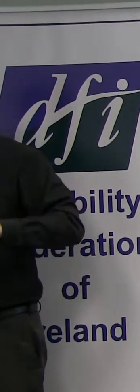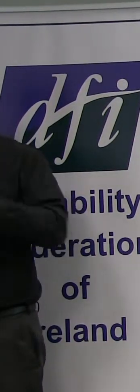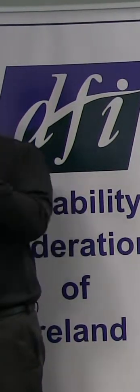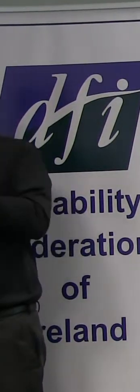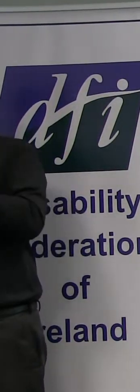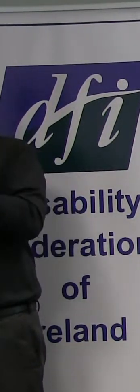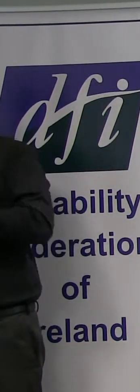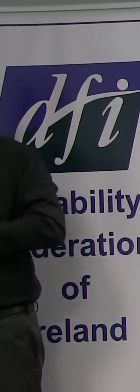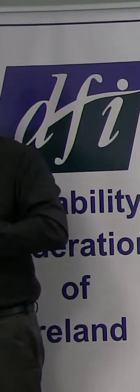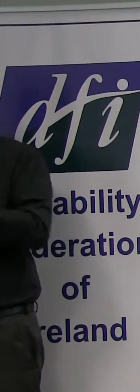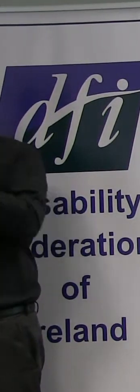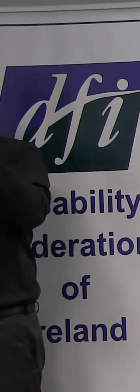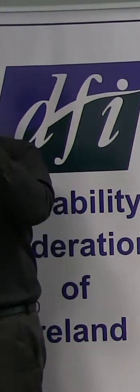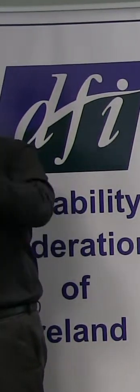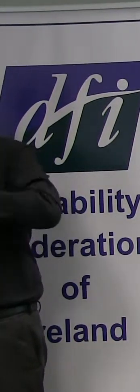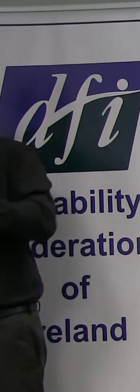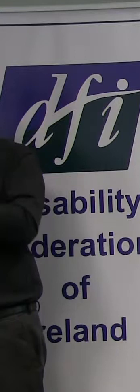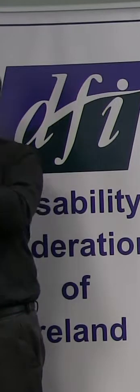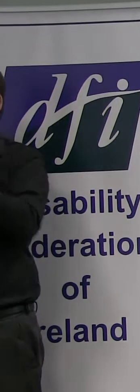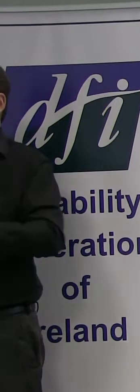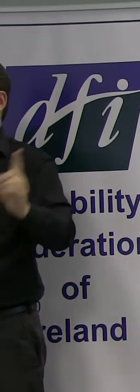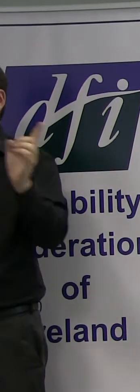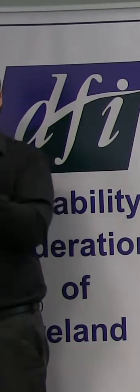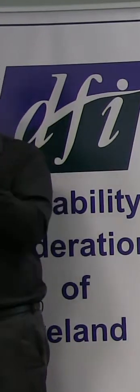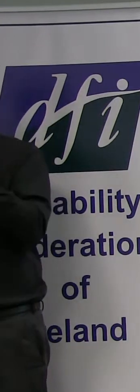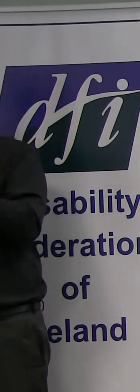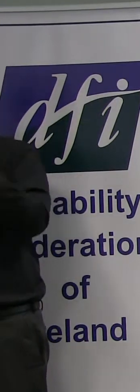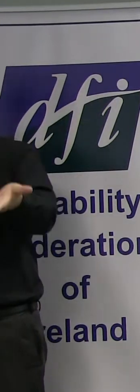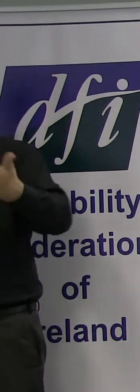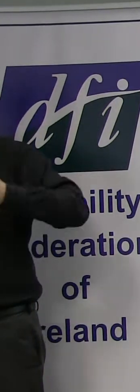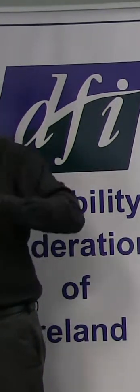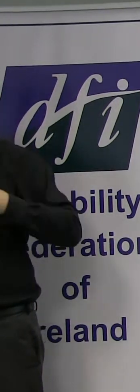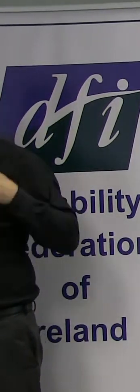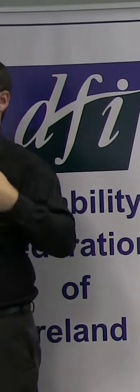totally serving of you know of people in need and unfortunately human